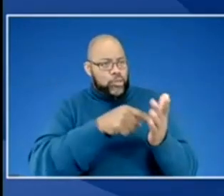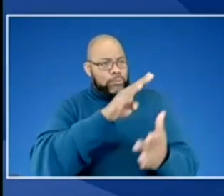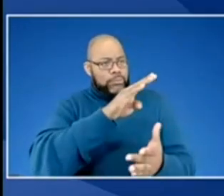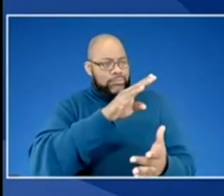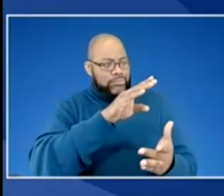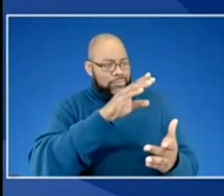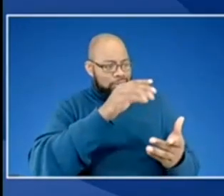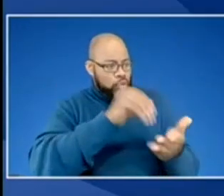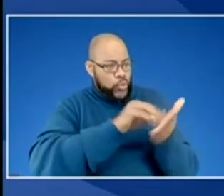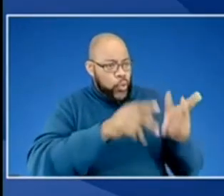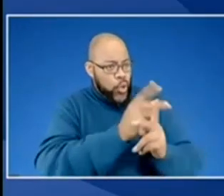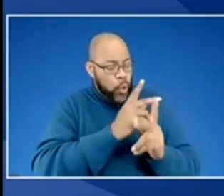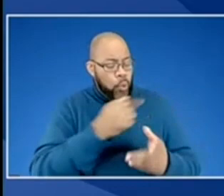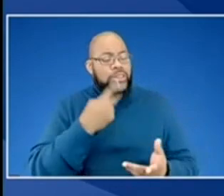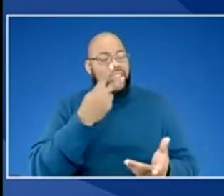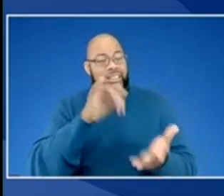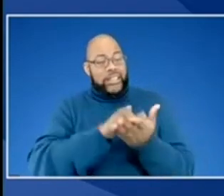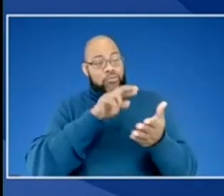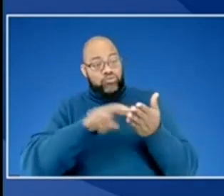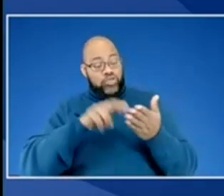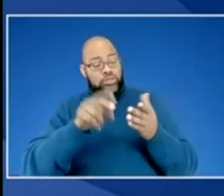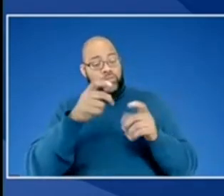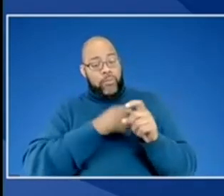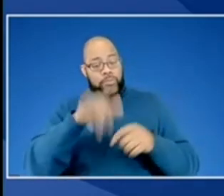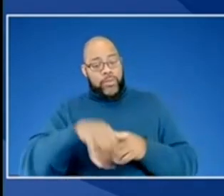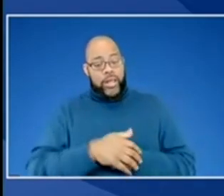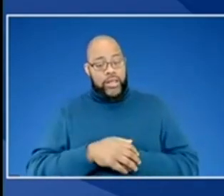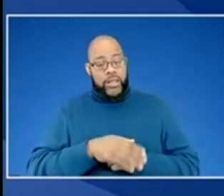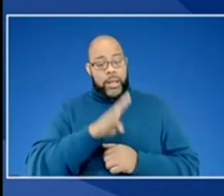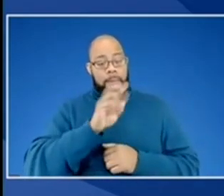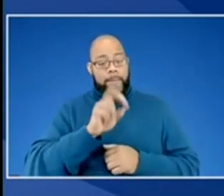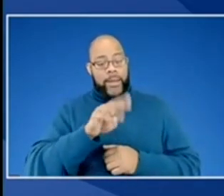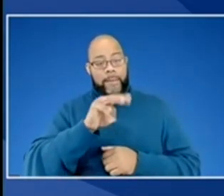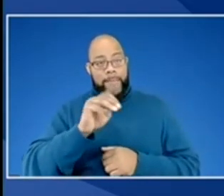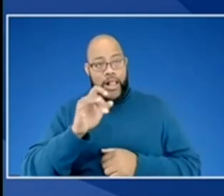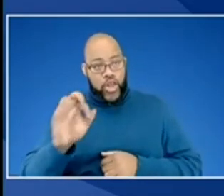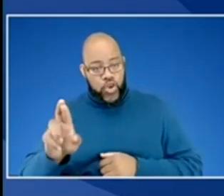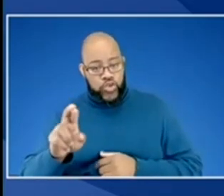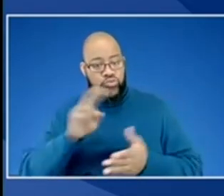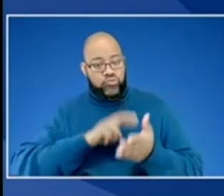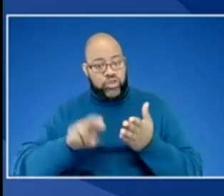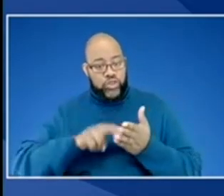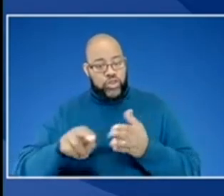research such as Ben's- Ben Miller's research at CAP, that a lot of that work